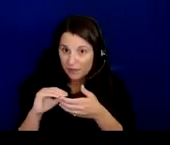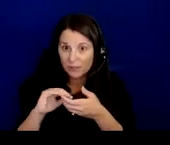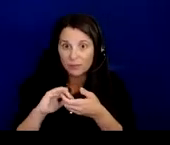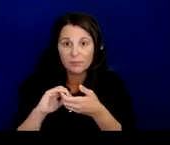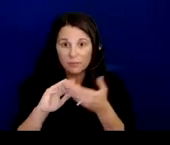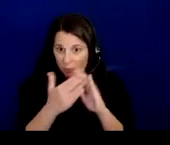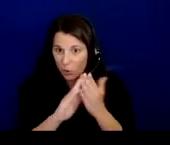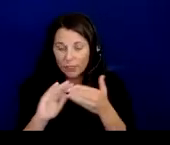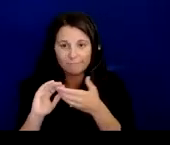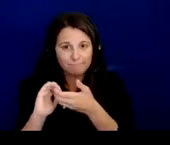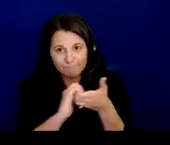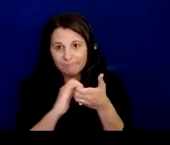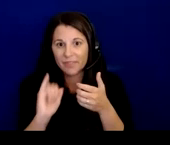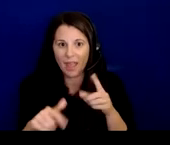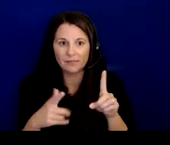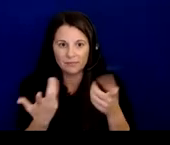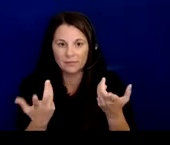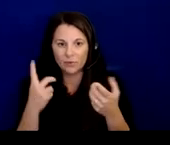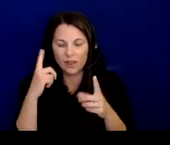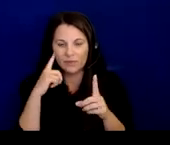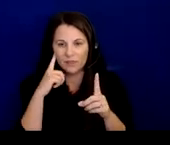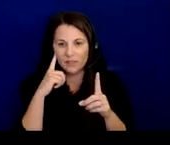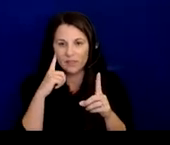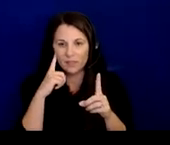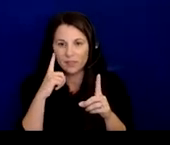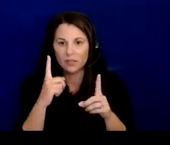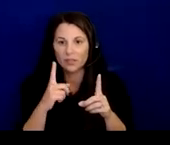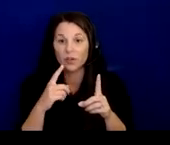Again, irresponsible community engagement can create distrust.